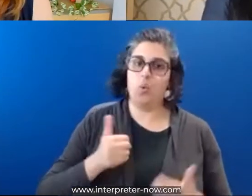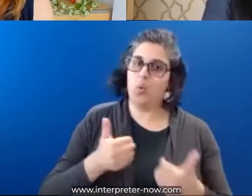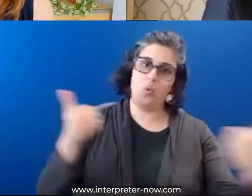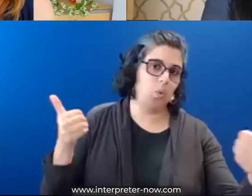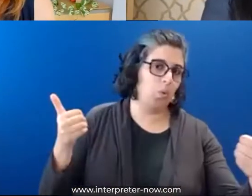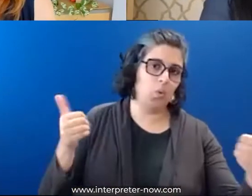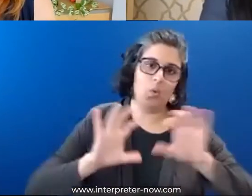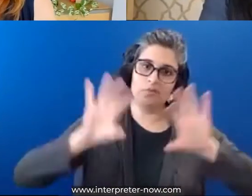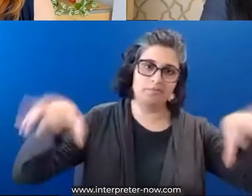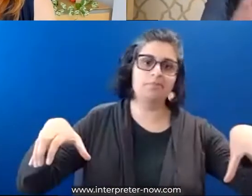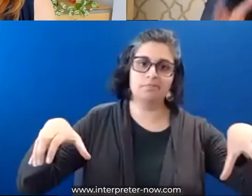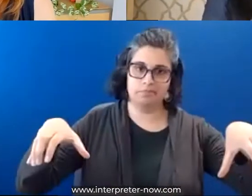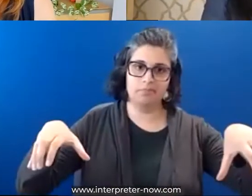It still is, to some extent, very Black and White.